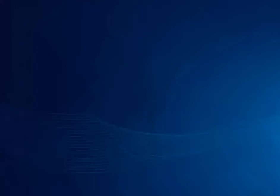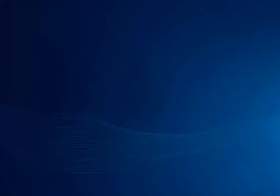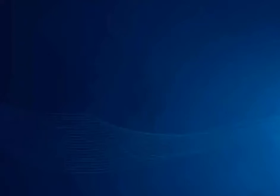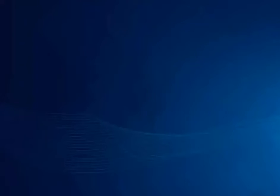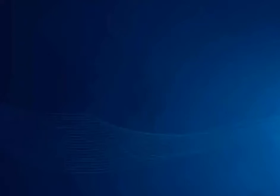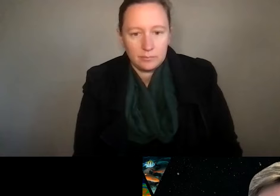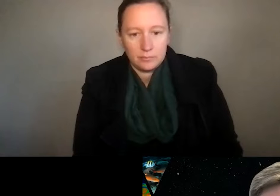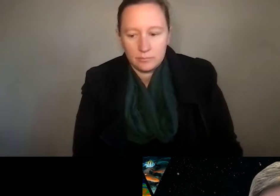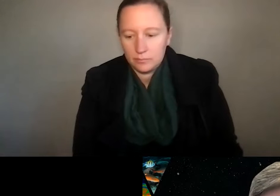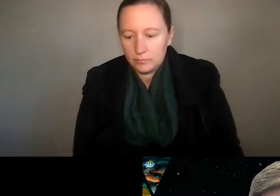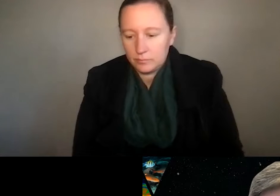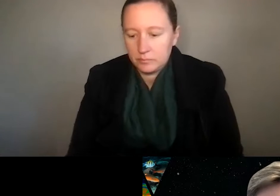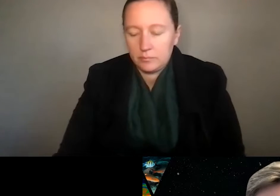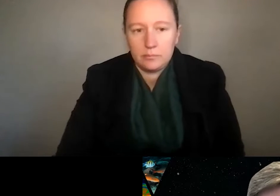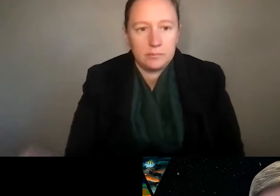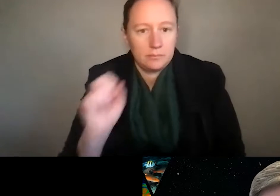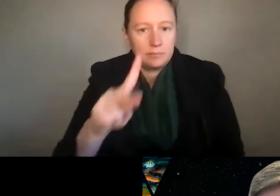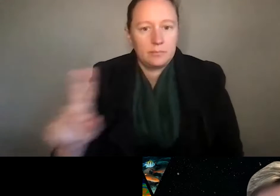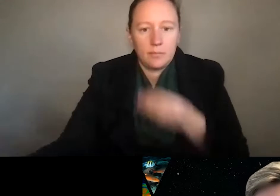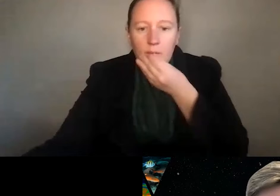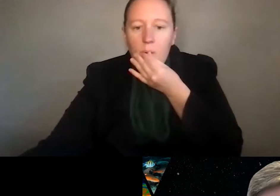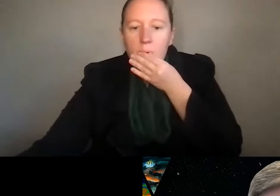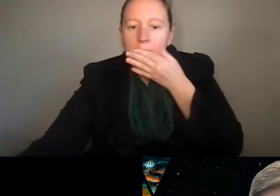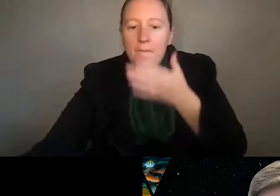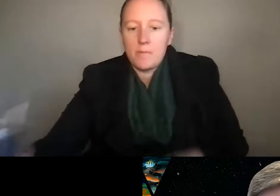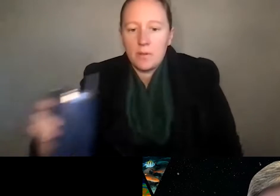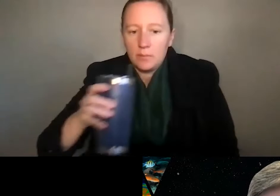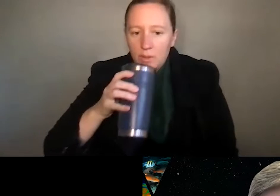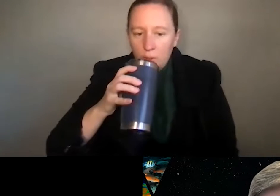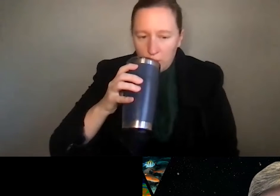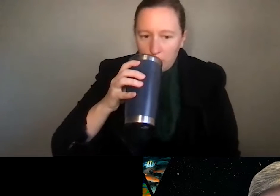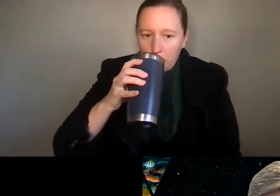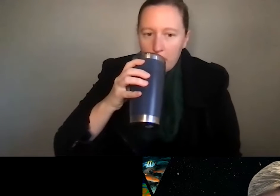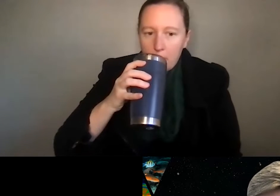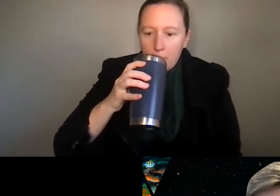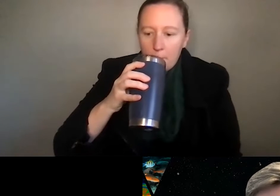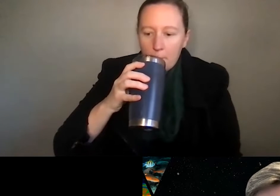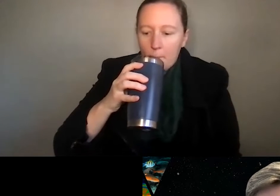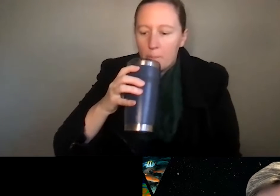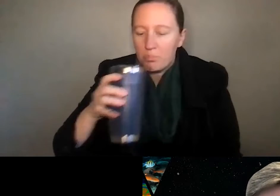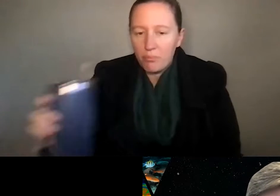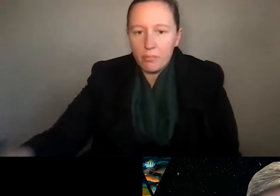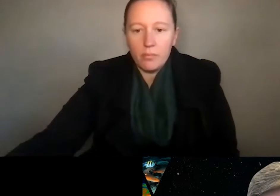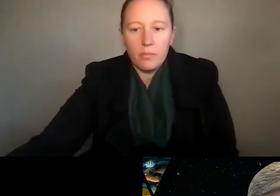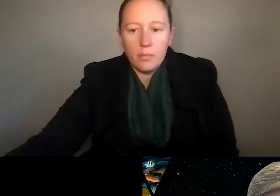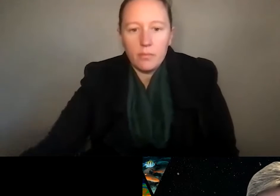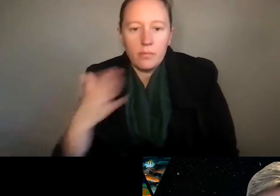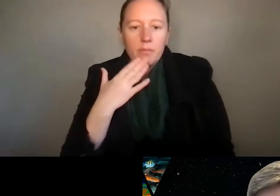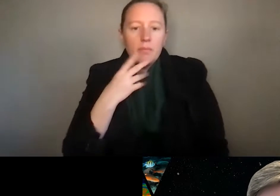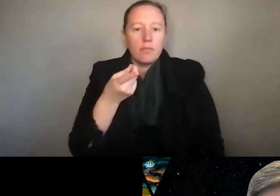Beth Strausser: Well, thank you so much, Dr. Gonzalez, for that informative presentation.